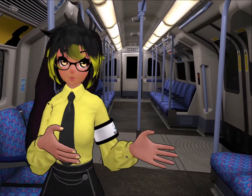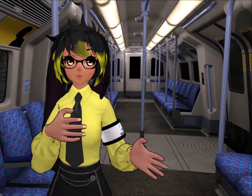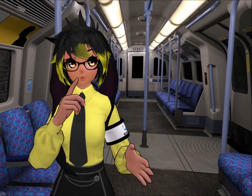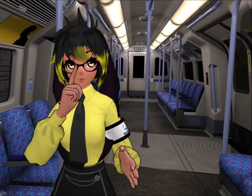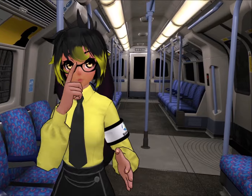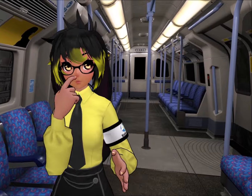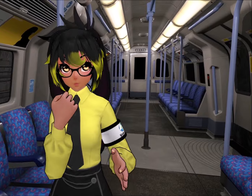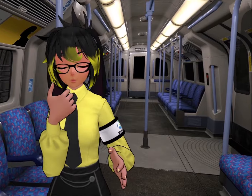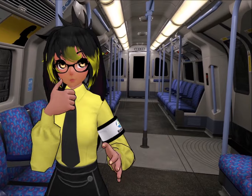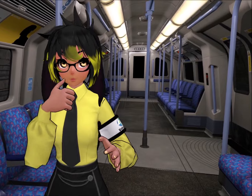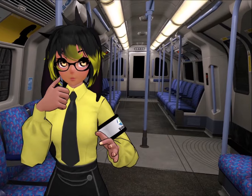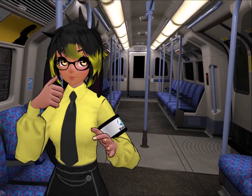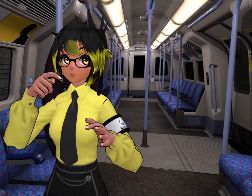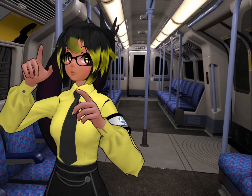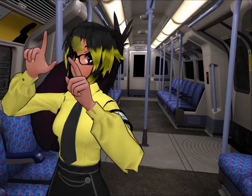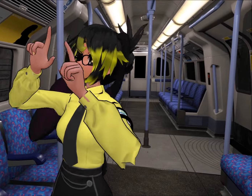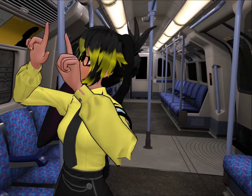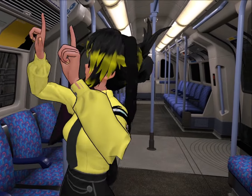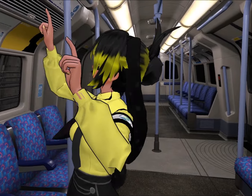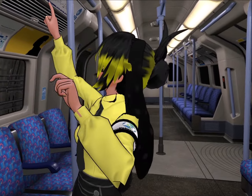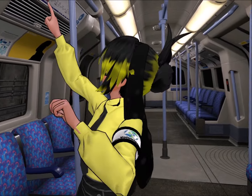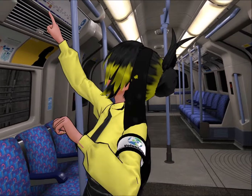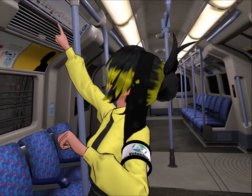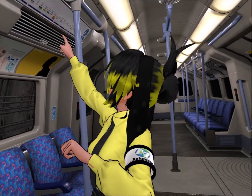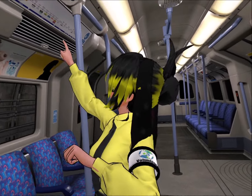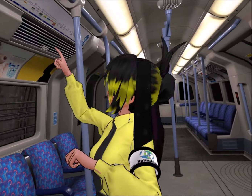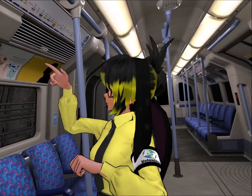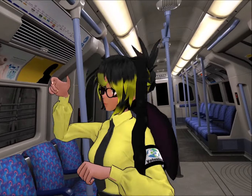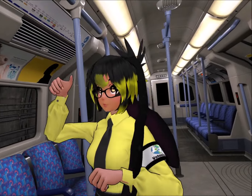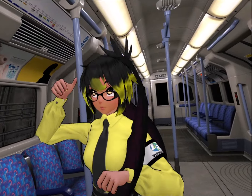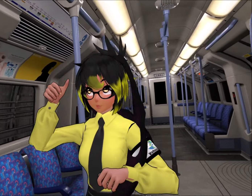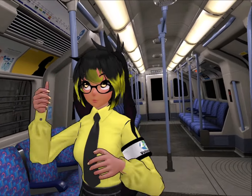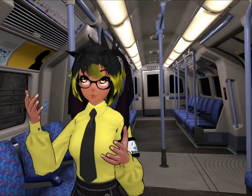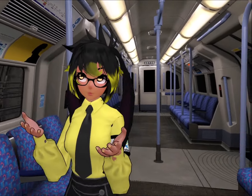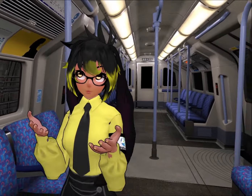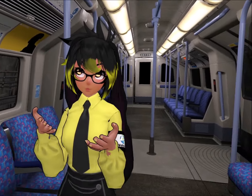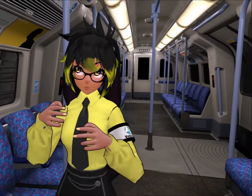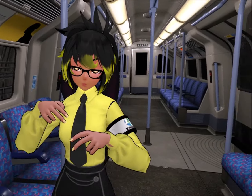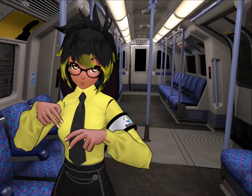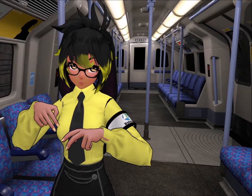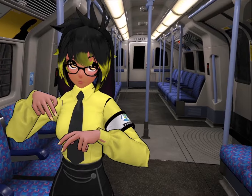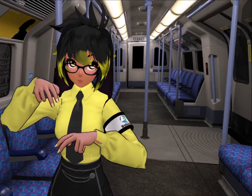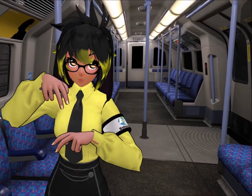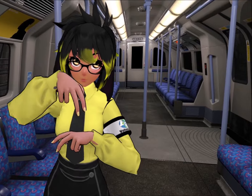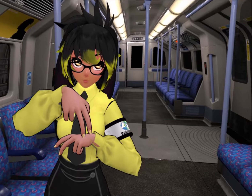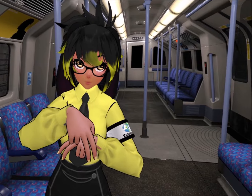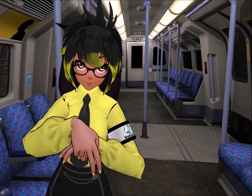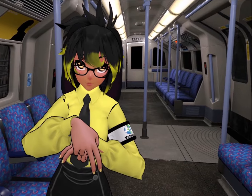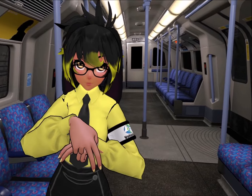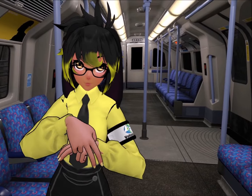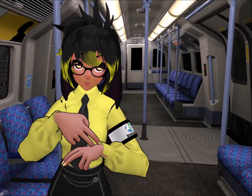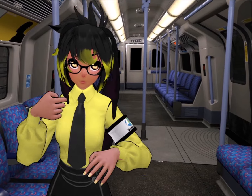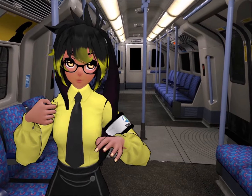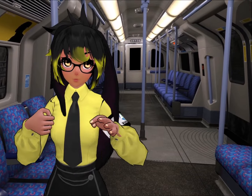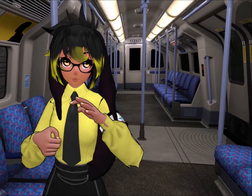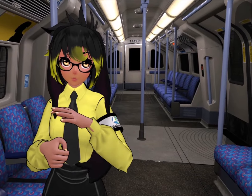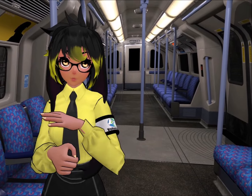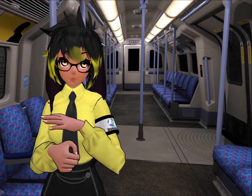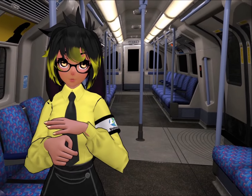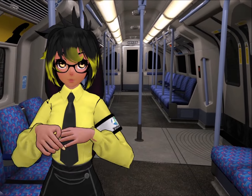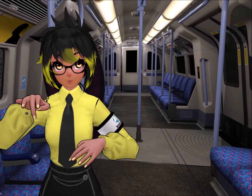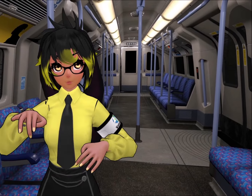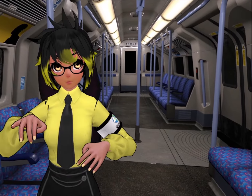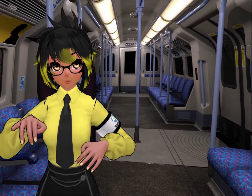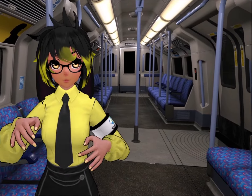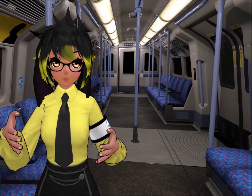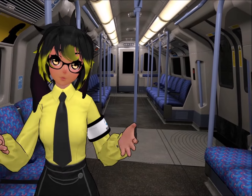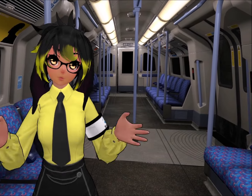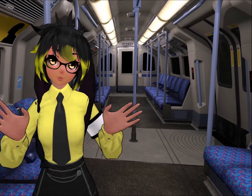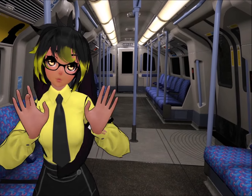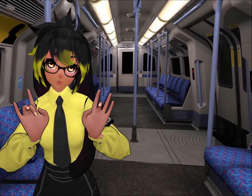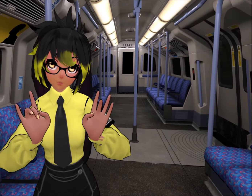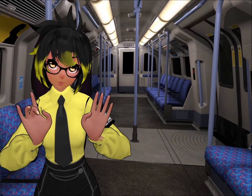You can use the above line on the board and then you'll know where to hop off the train station, that's it